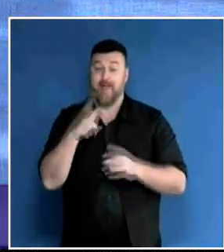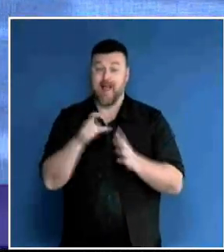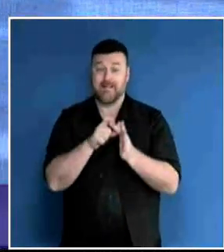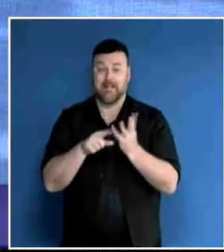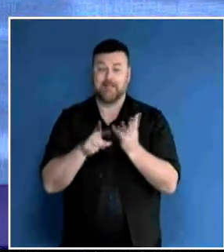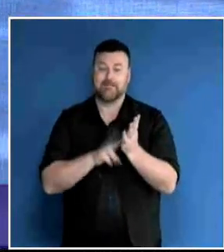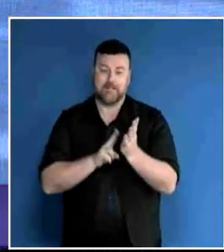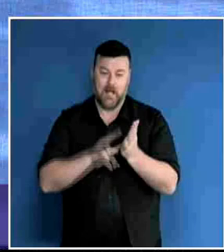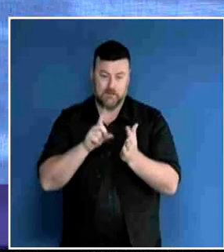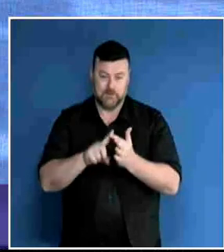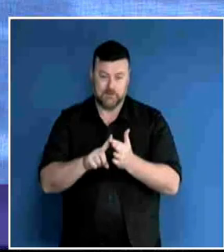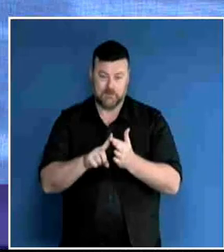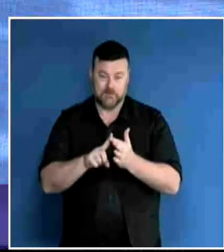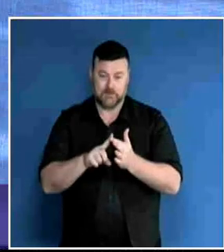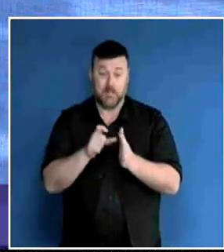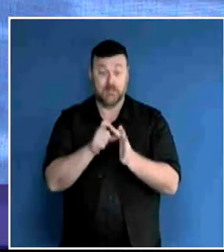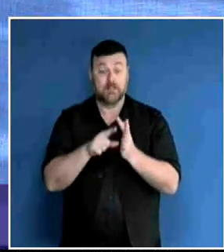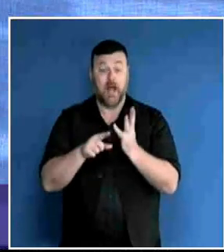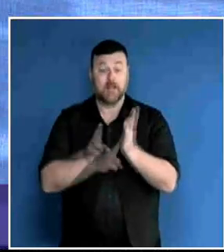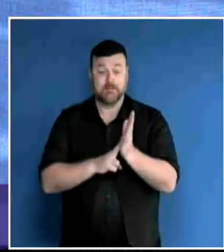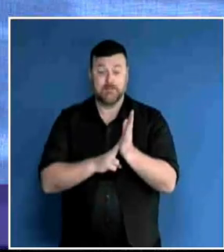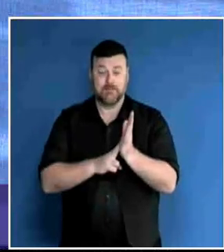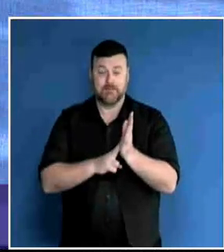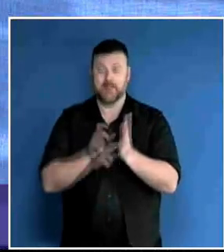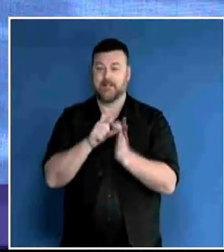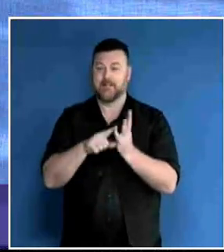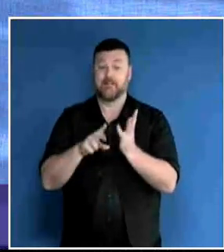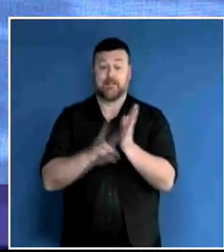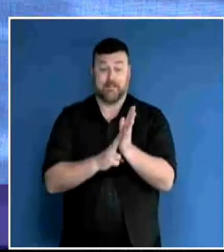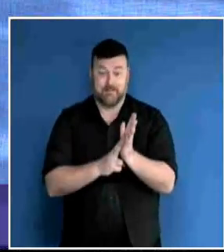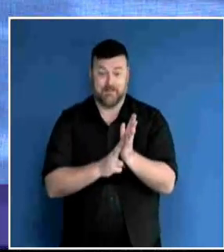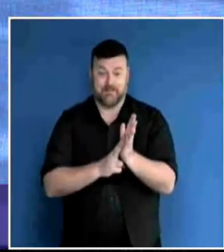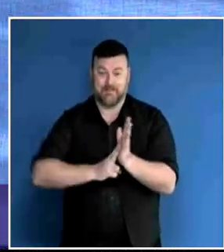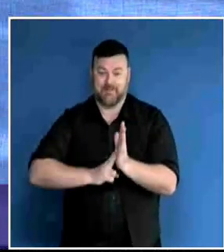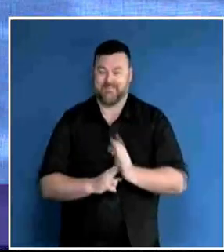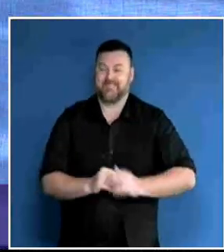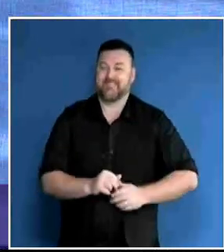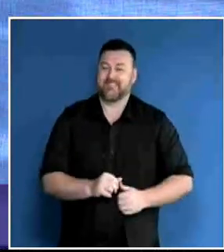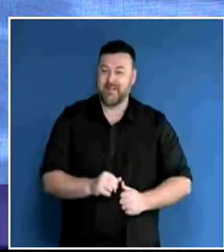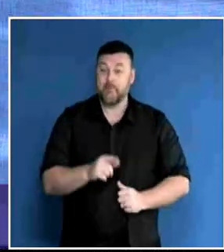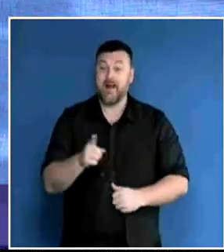relation to this particular case study that there will be no taking of Browne v Dunn